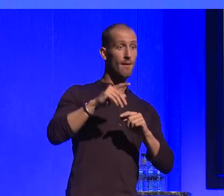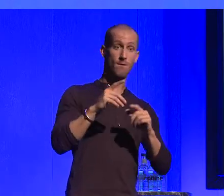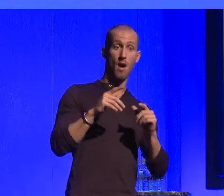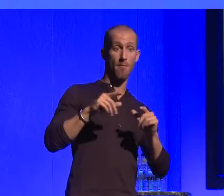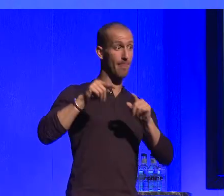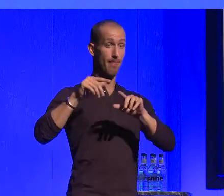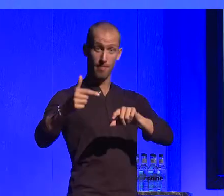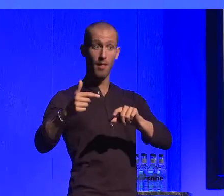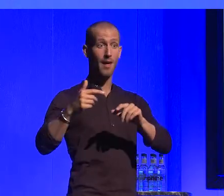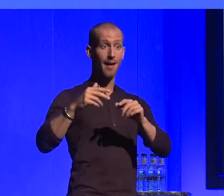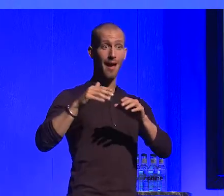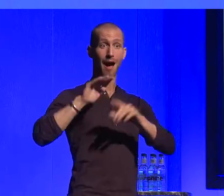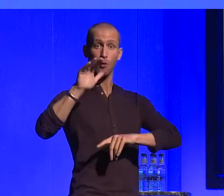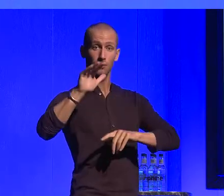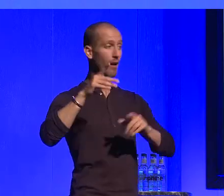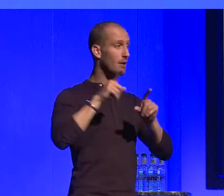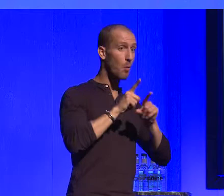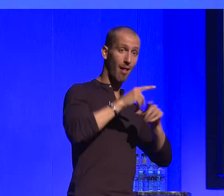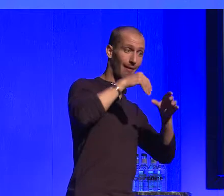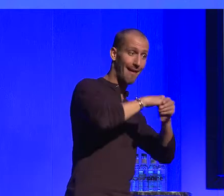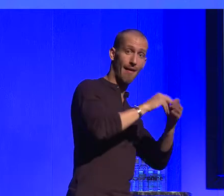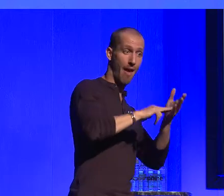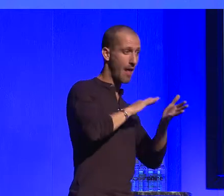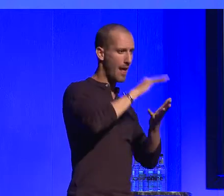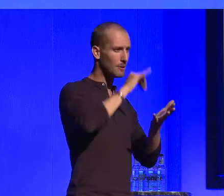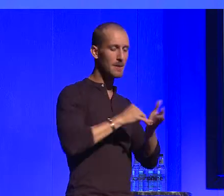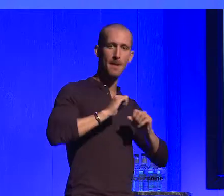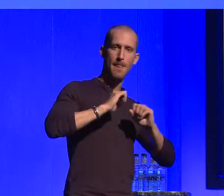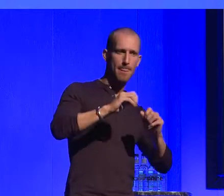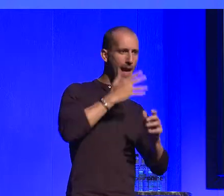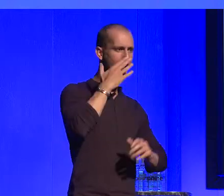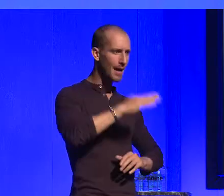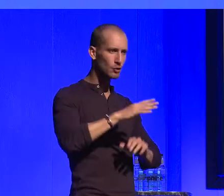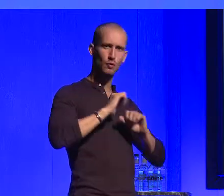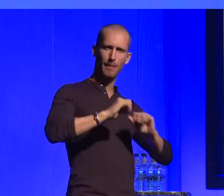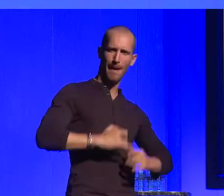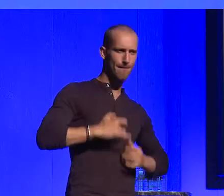There is this belief that people might have that it is 'us and them', when in actual fact